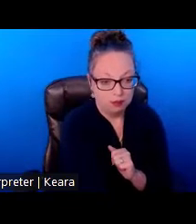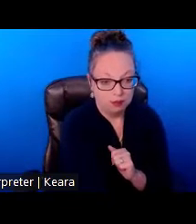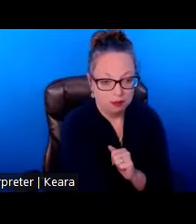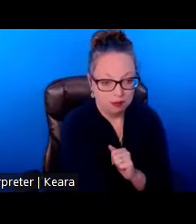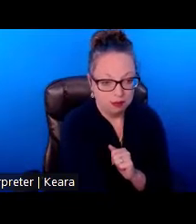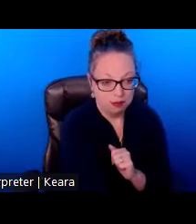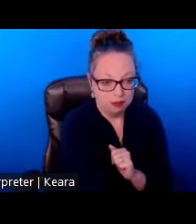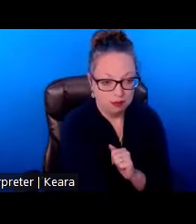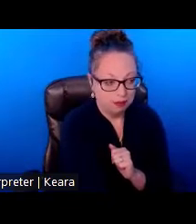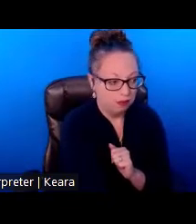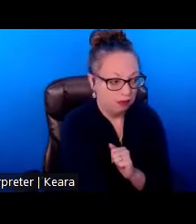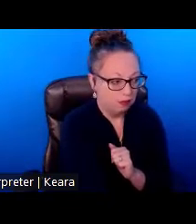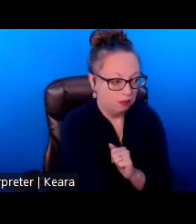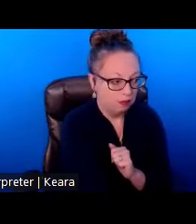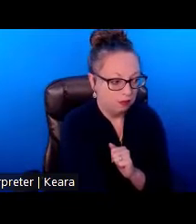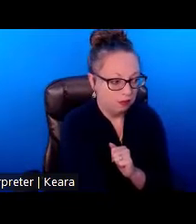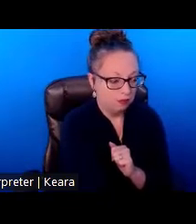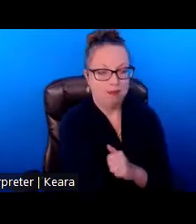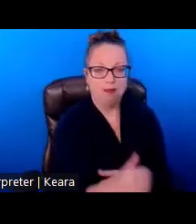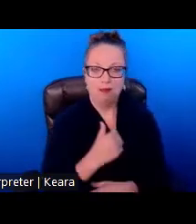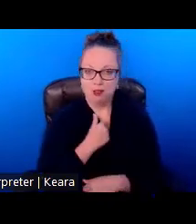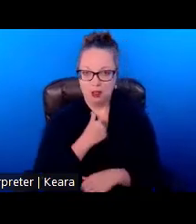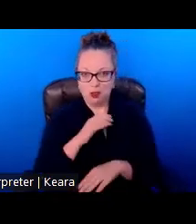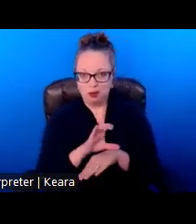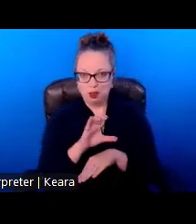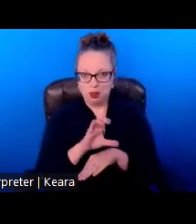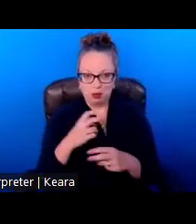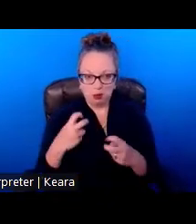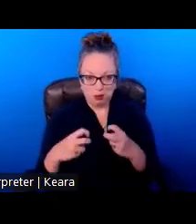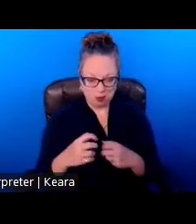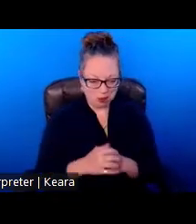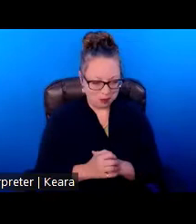the purposes of this program, “complete” is considered to be the point at which the